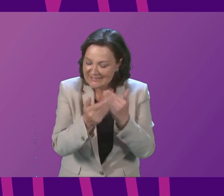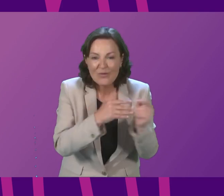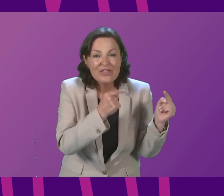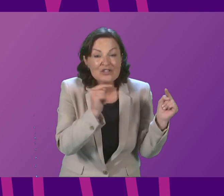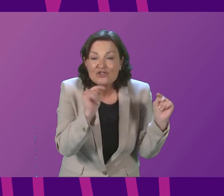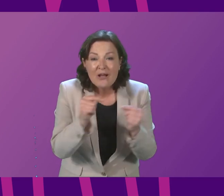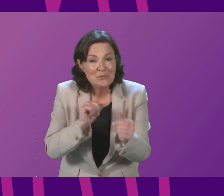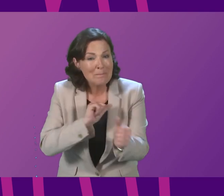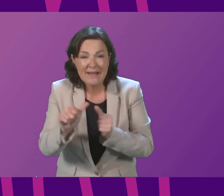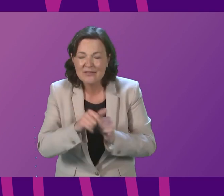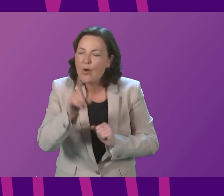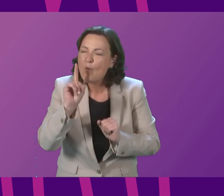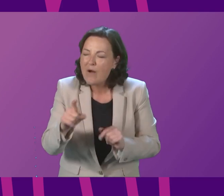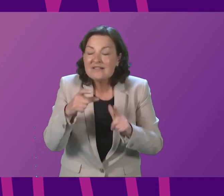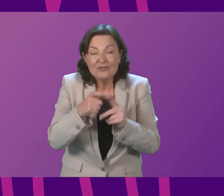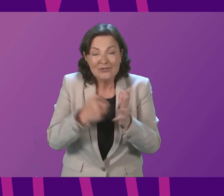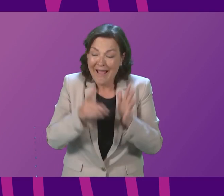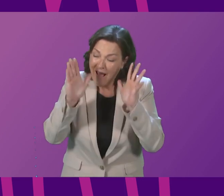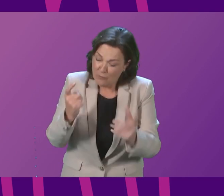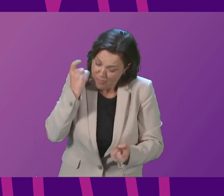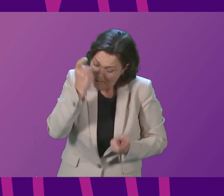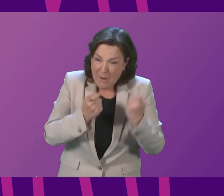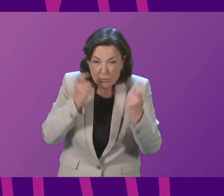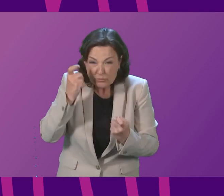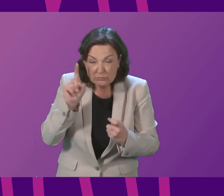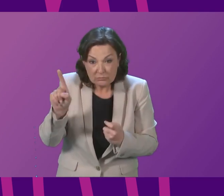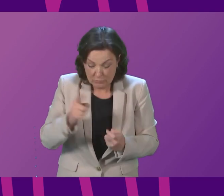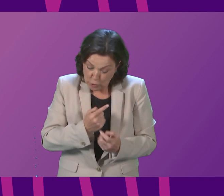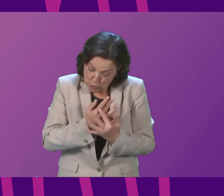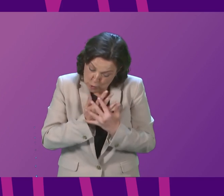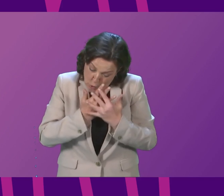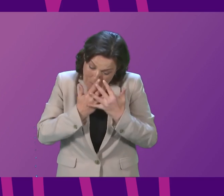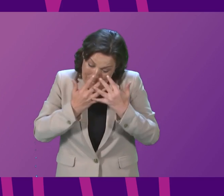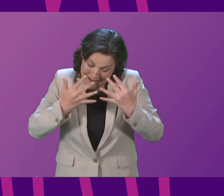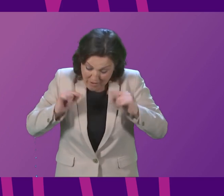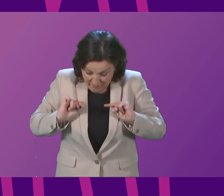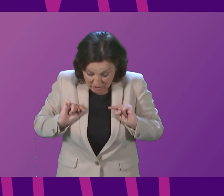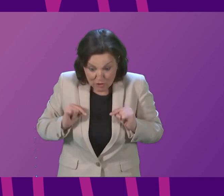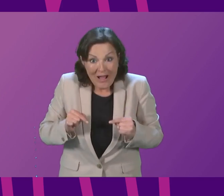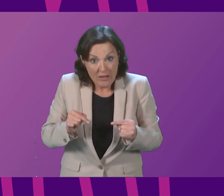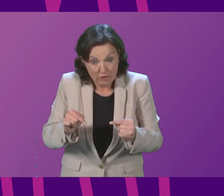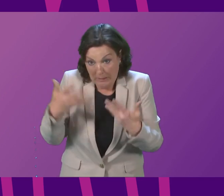What Douglas Ross needs to reflect on is that so many of the challenges that he has outlined